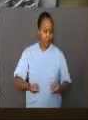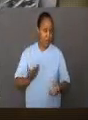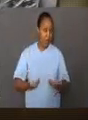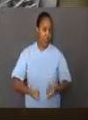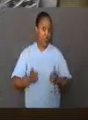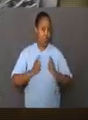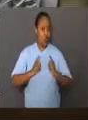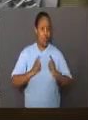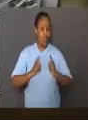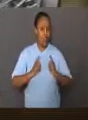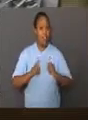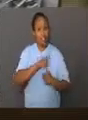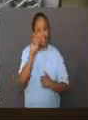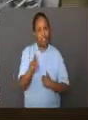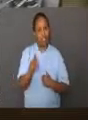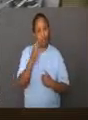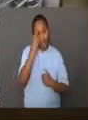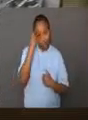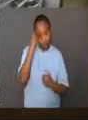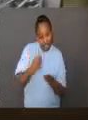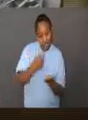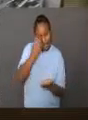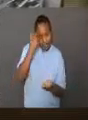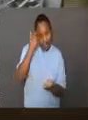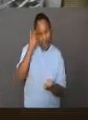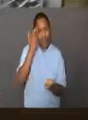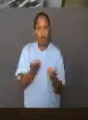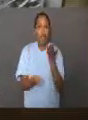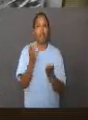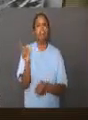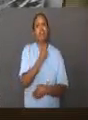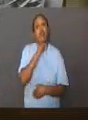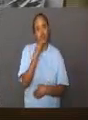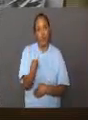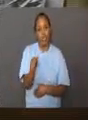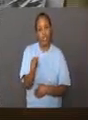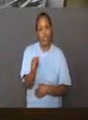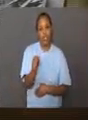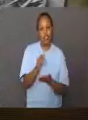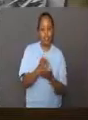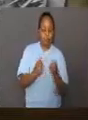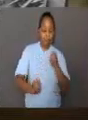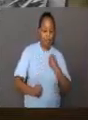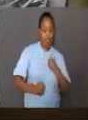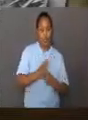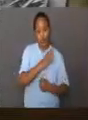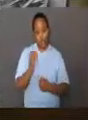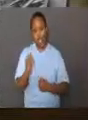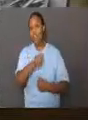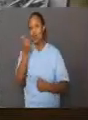so there was an unbalanced relationship between the military and the rest of the population